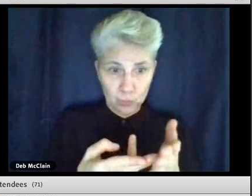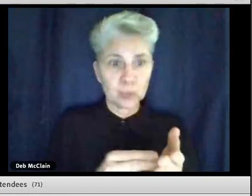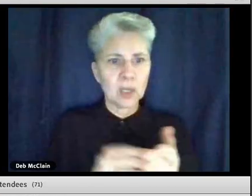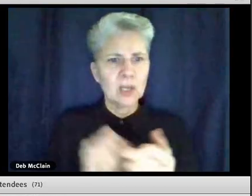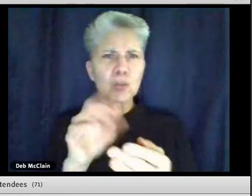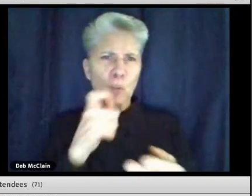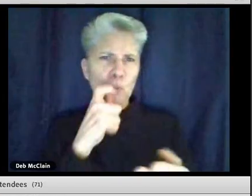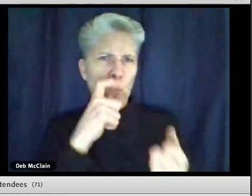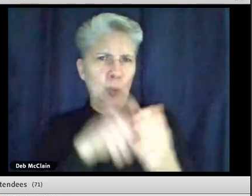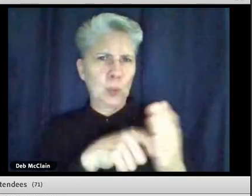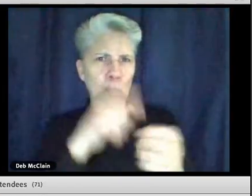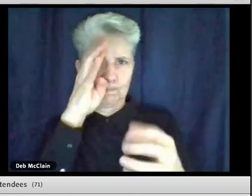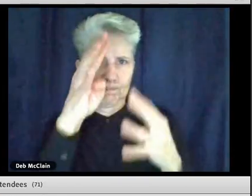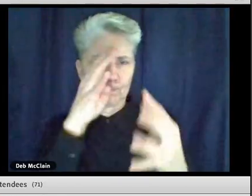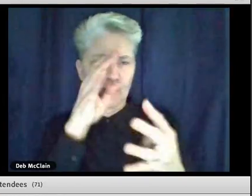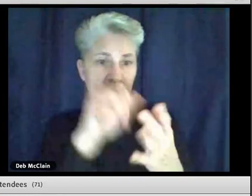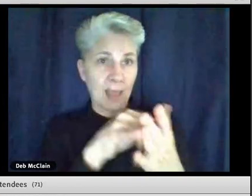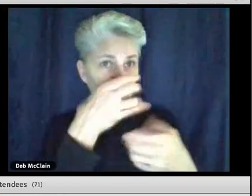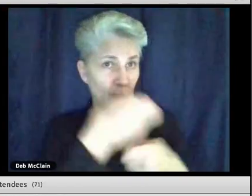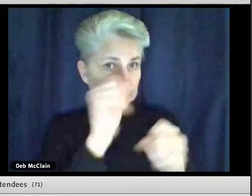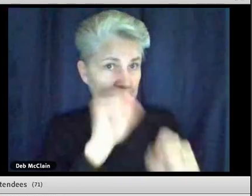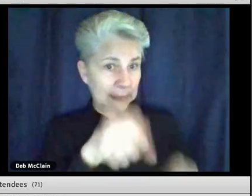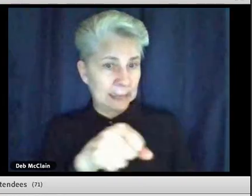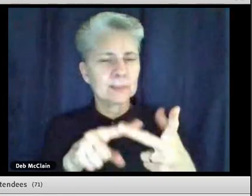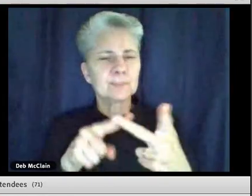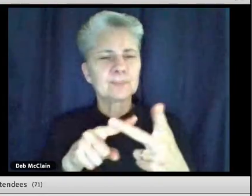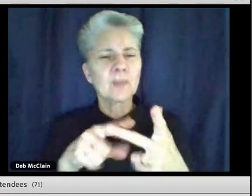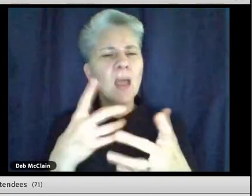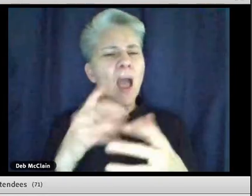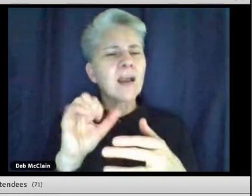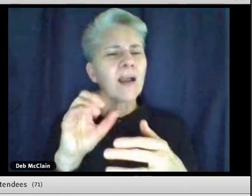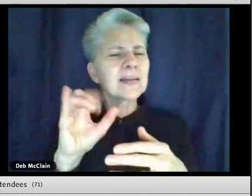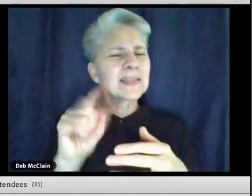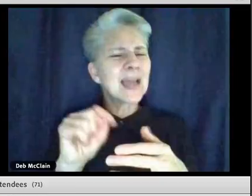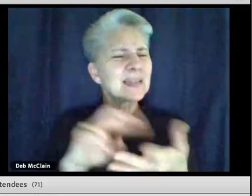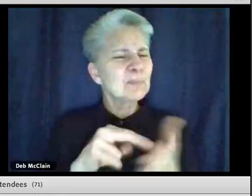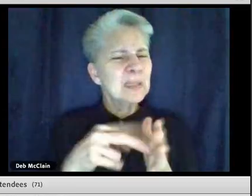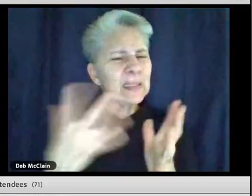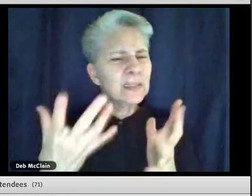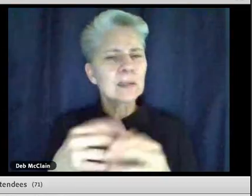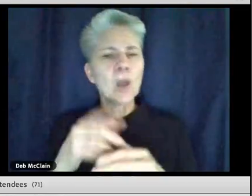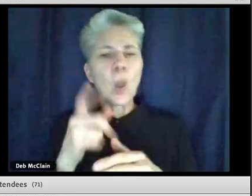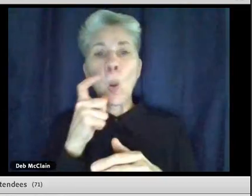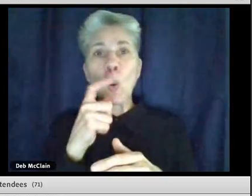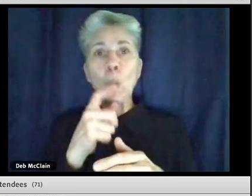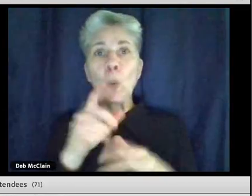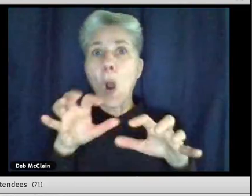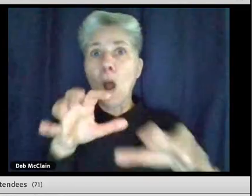You know, we've looked at the evidence. Do the facts hold up? Who's the source? Who made this, and can I trust them?